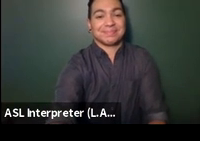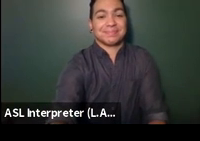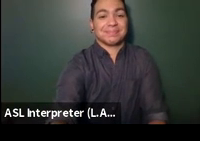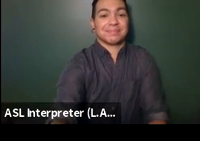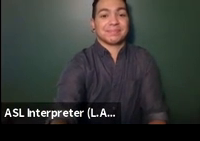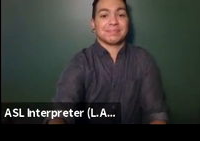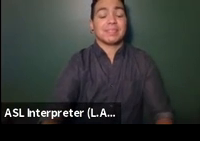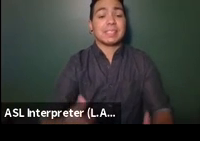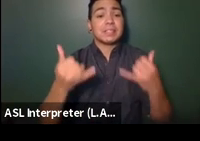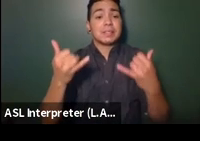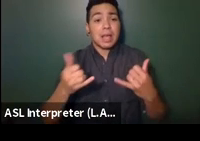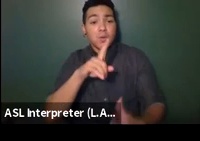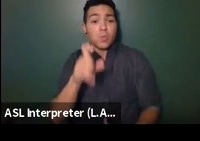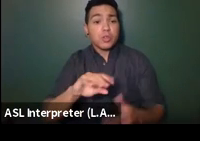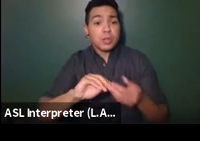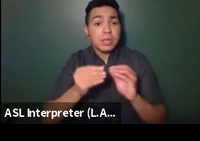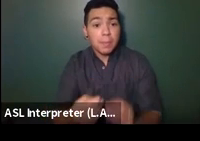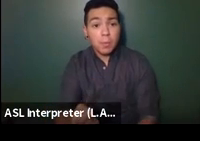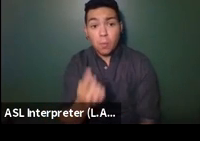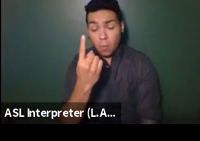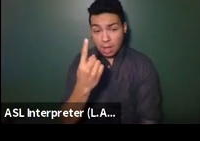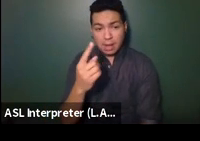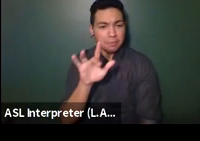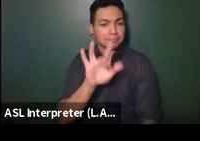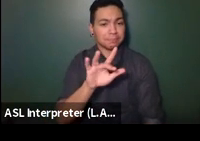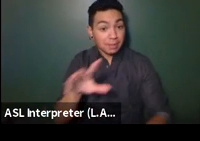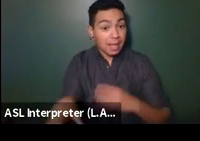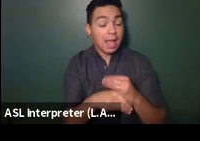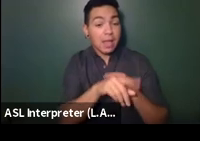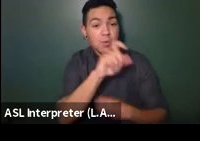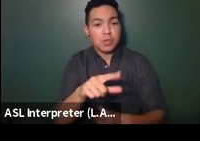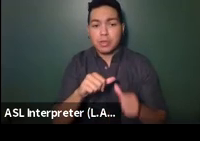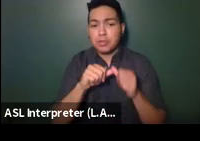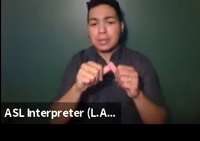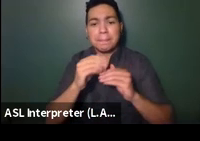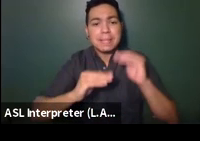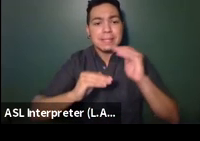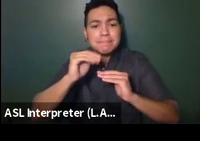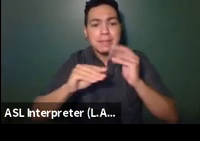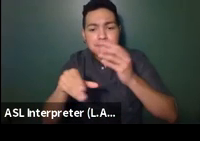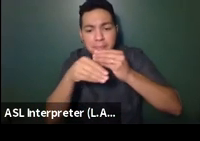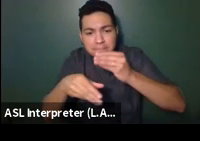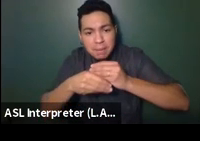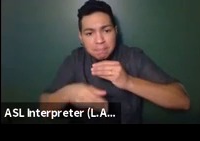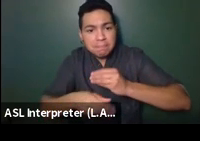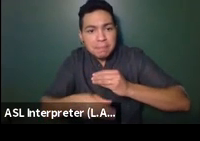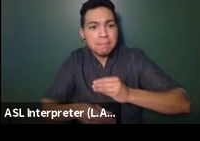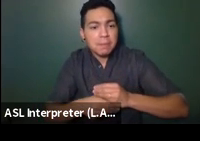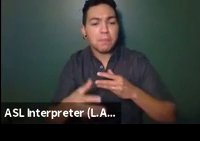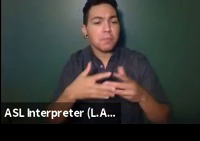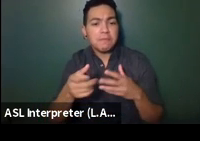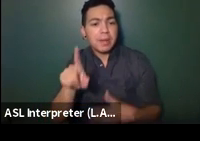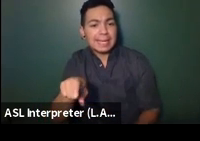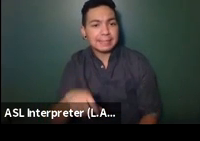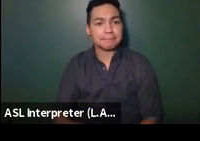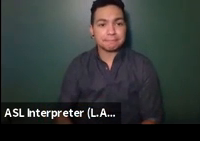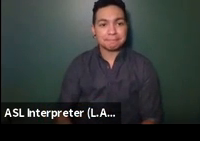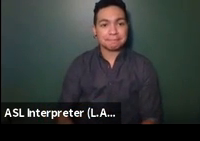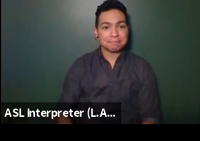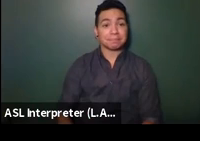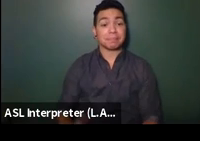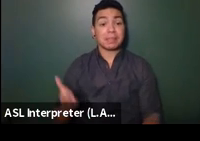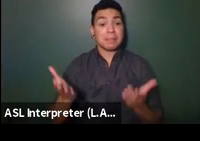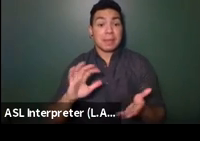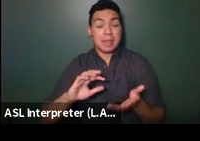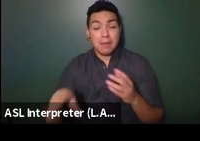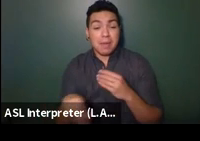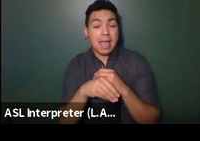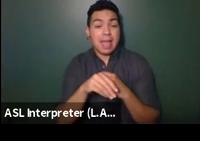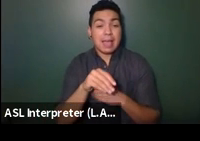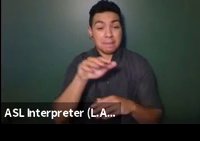ESD 189 - Amy Colburn: And it will I can just keep building my quiz or my check in, or whatever it is that I'm building. So I would just maybe I go to fill in the blank. So now I have